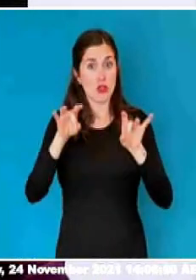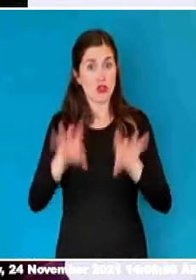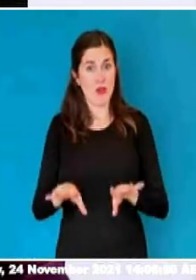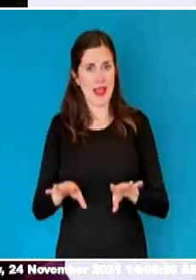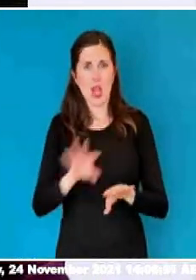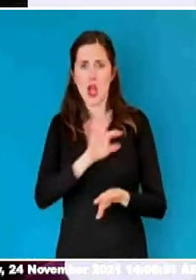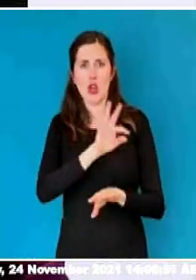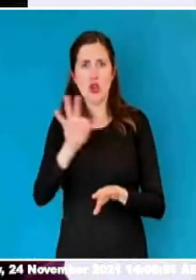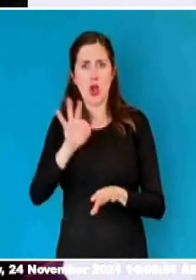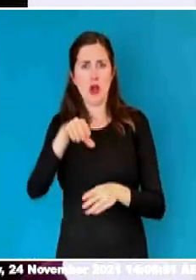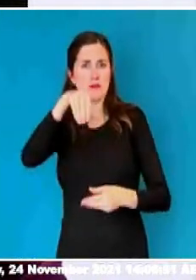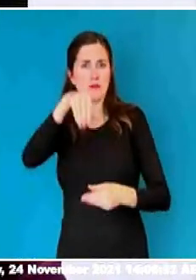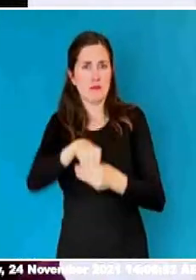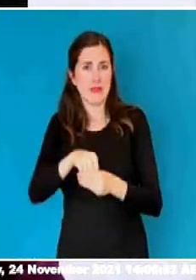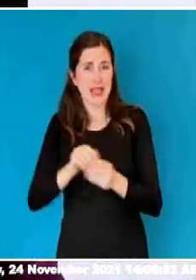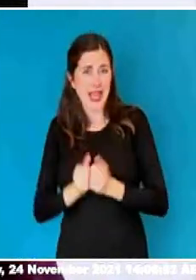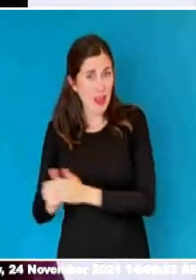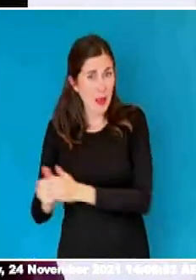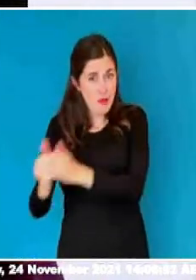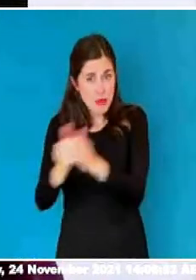Collaborative Partnership? That's correct.